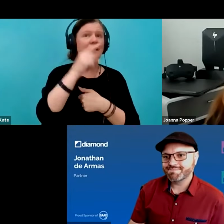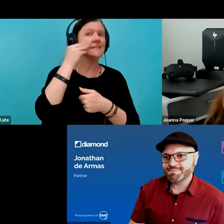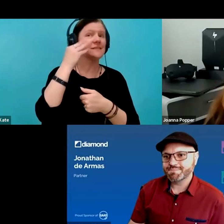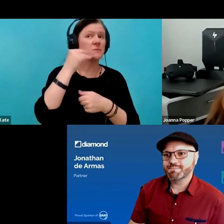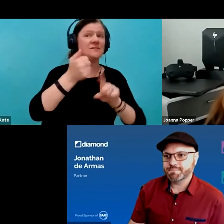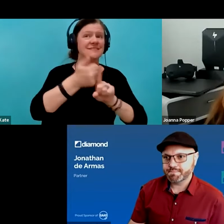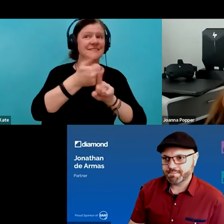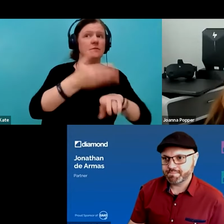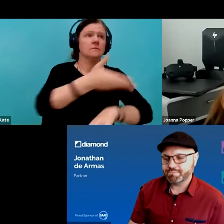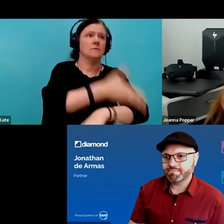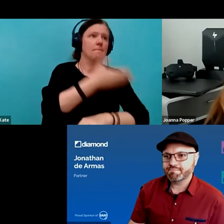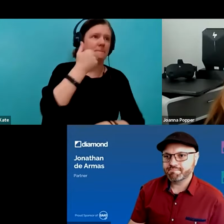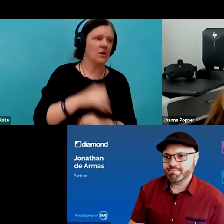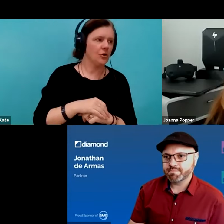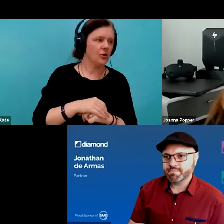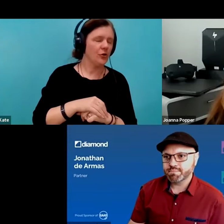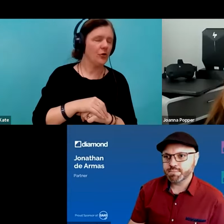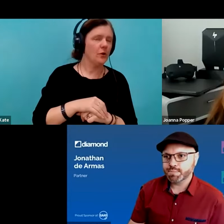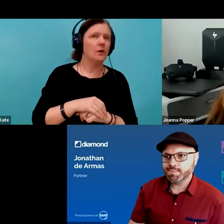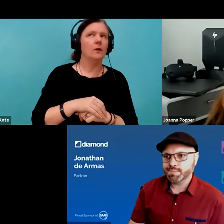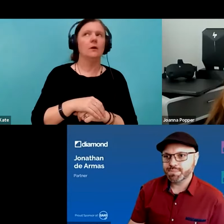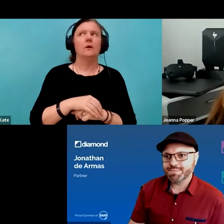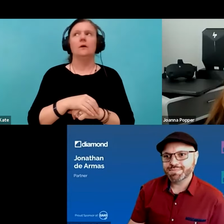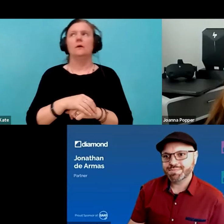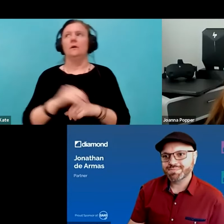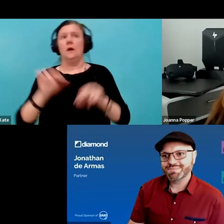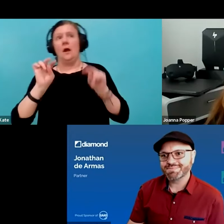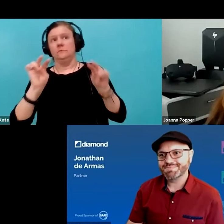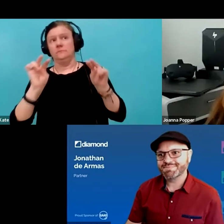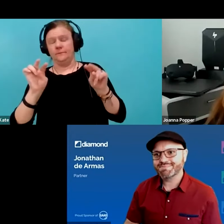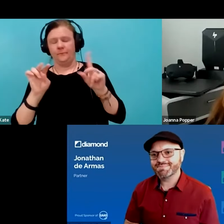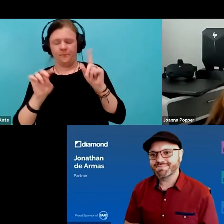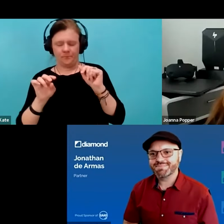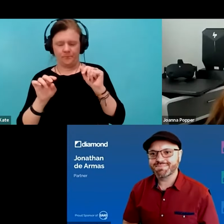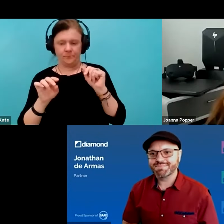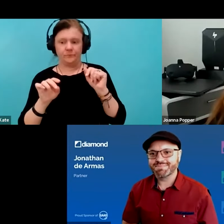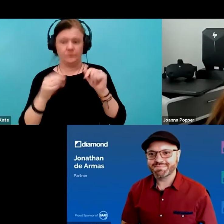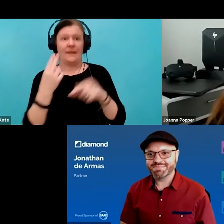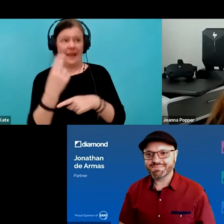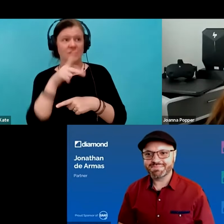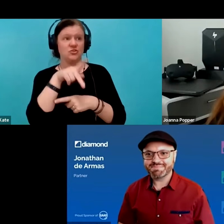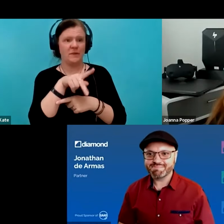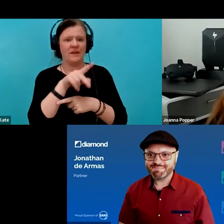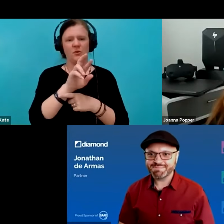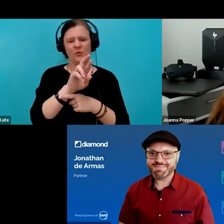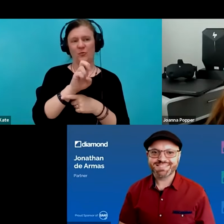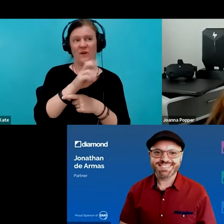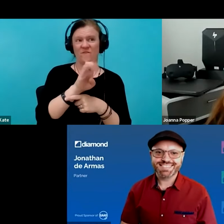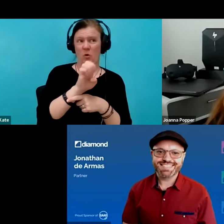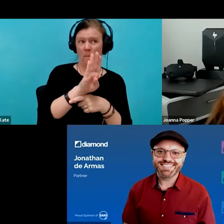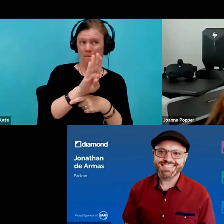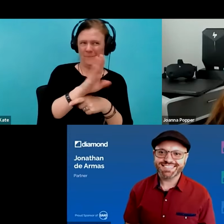Chadwick Turner: The most recent example of this. And I'm so looking forward to seeing it in a HP reverb into because it's going to look great was our